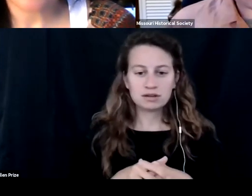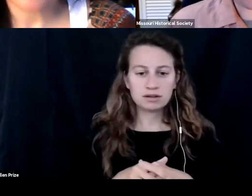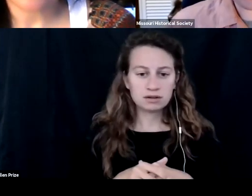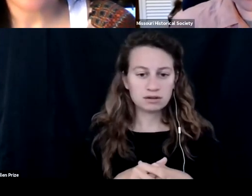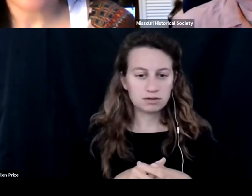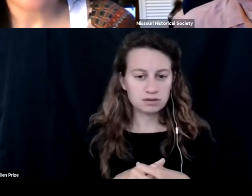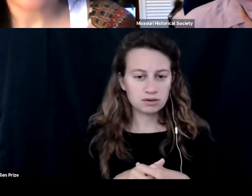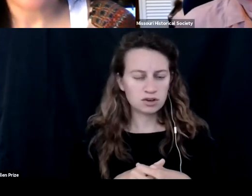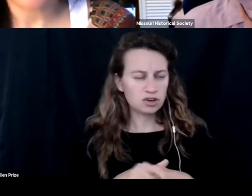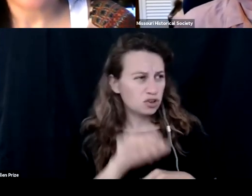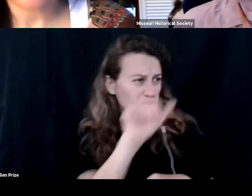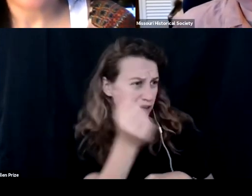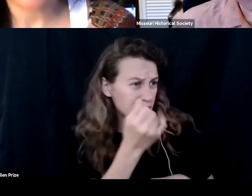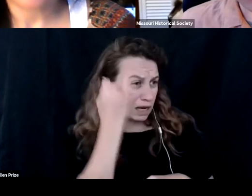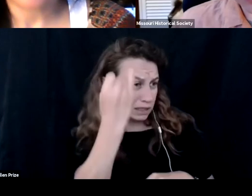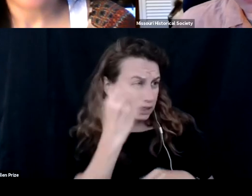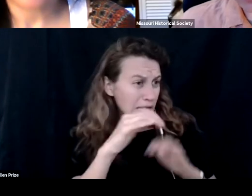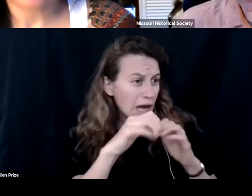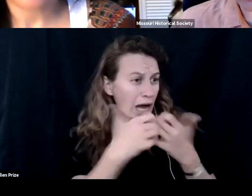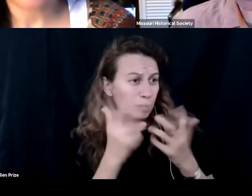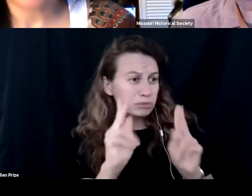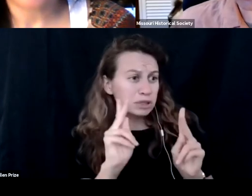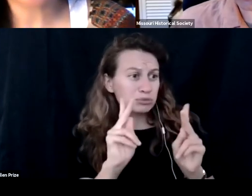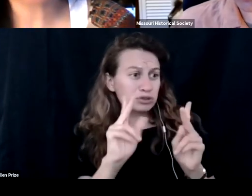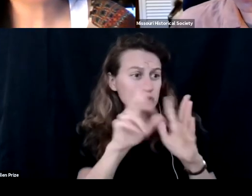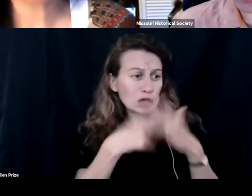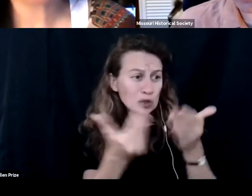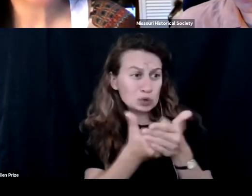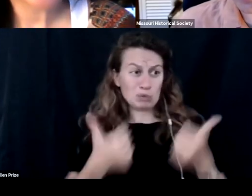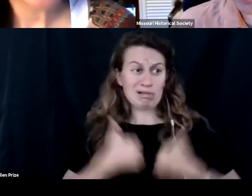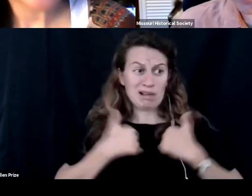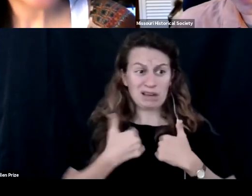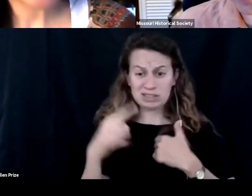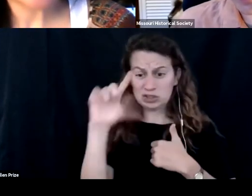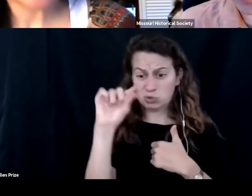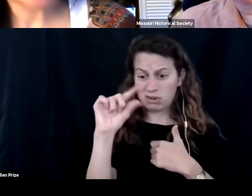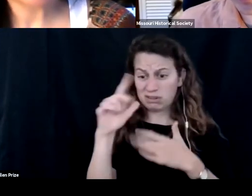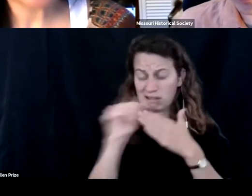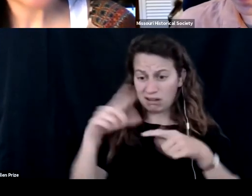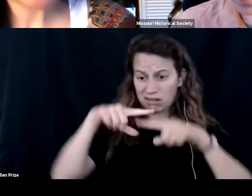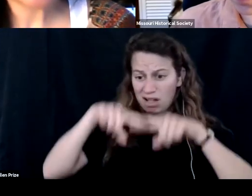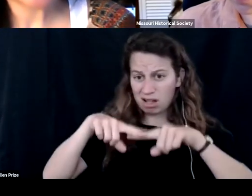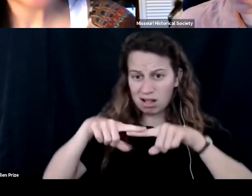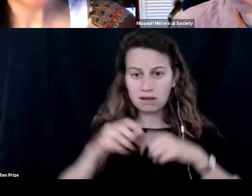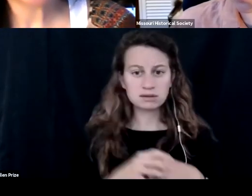you tell us about your process of finding out about your family stories? Oh, yeah, that's a great question. So I'm really lucky in